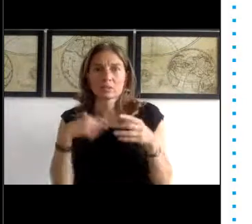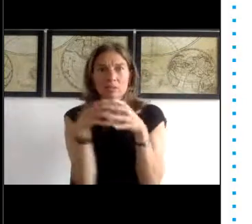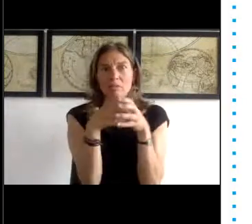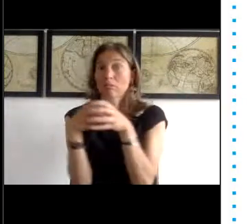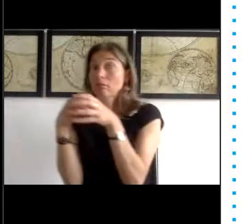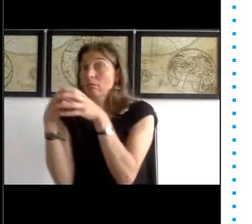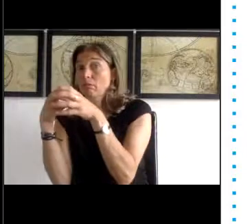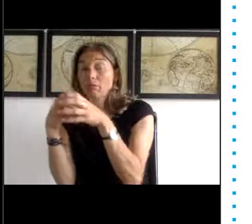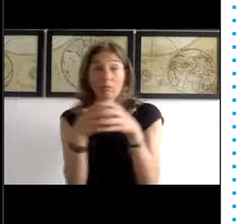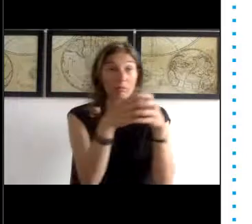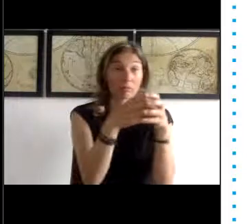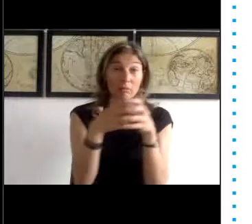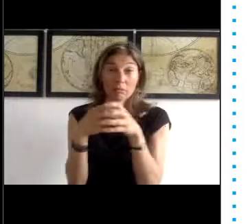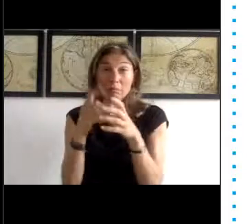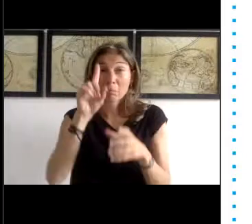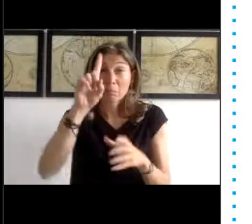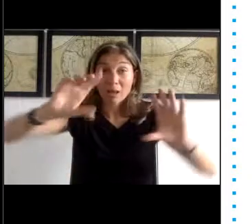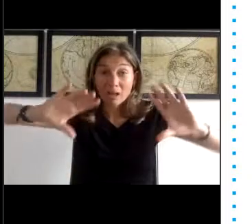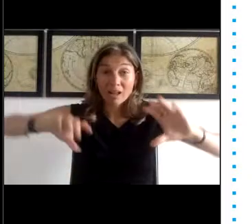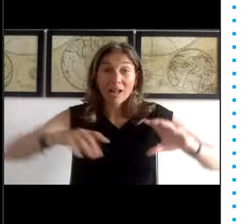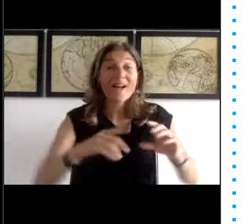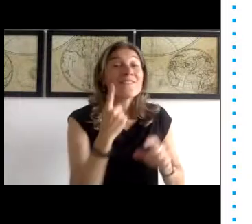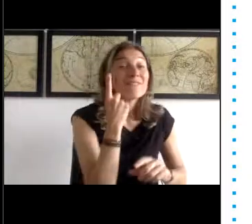which must have an adapted and individual room,